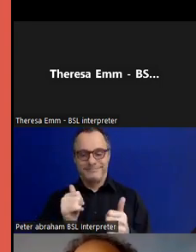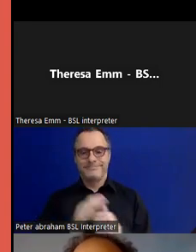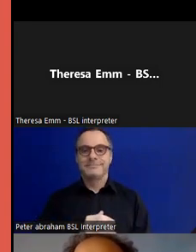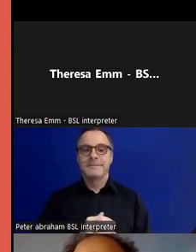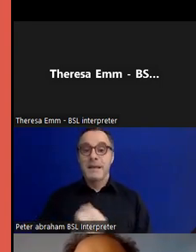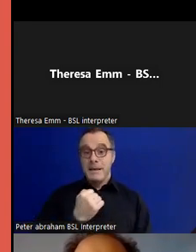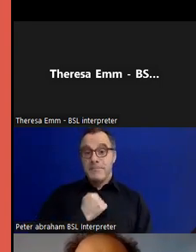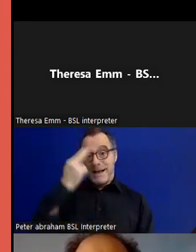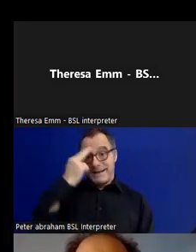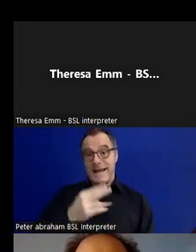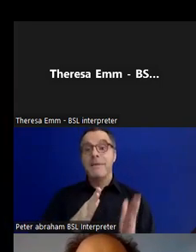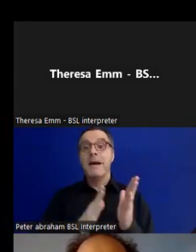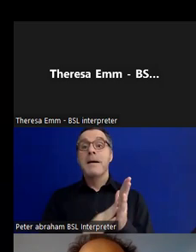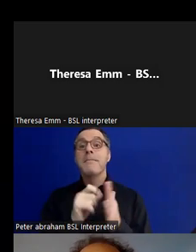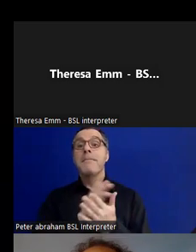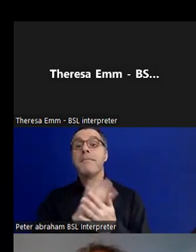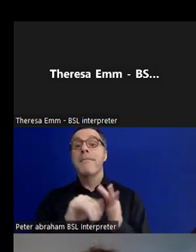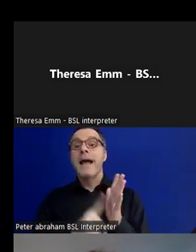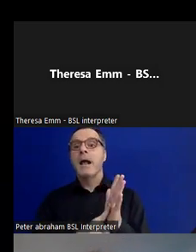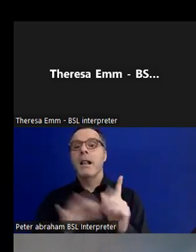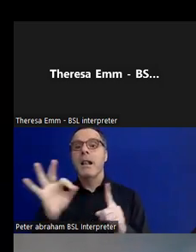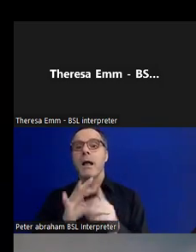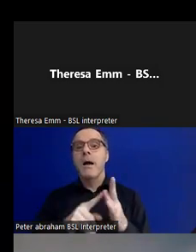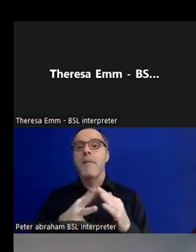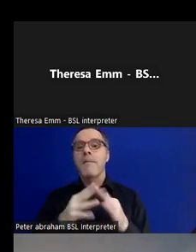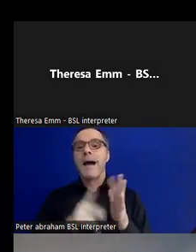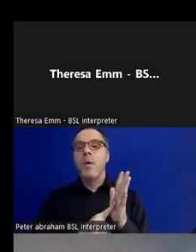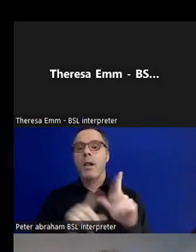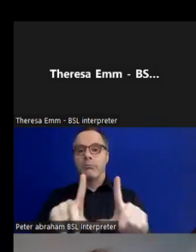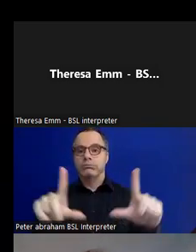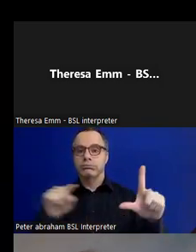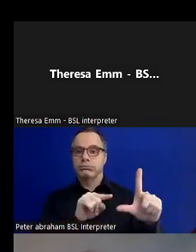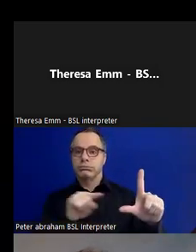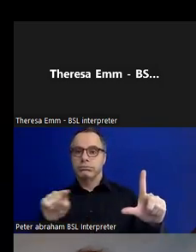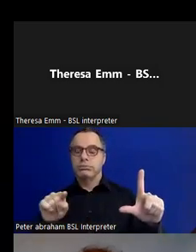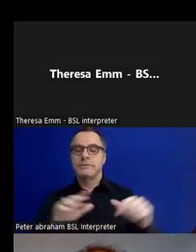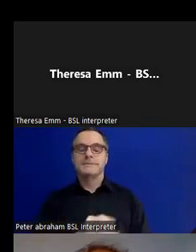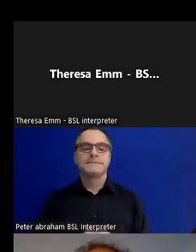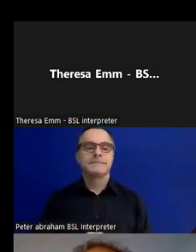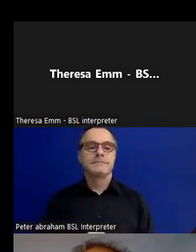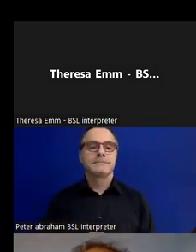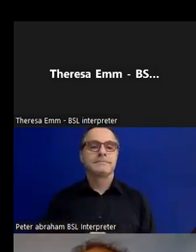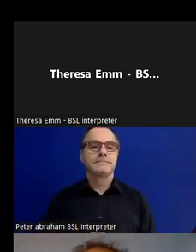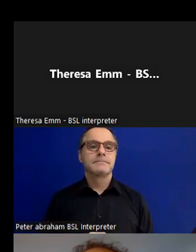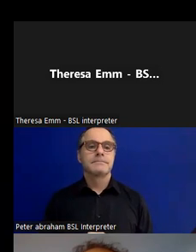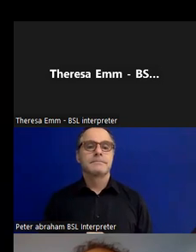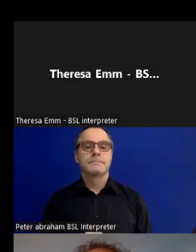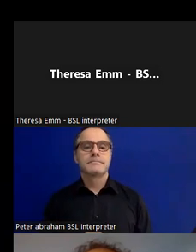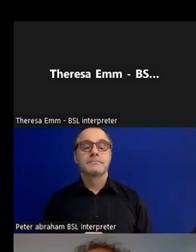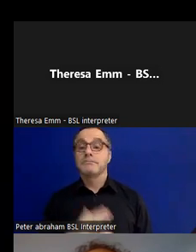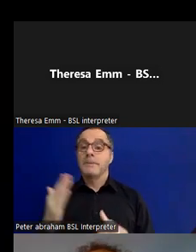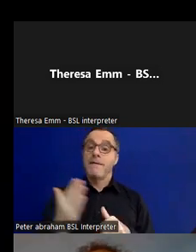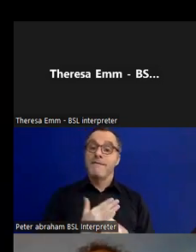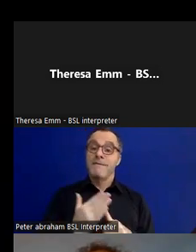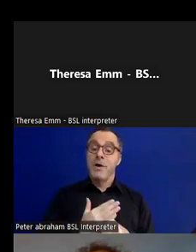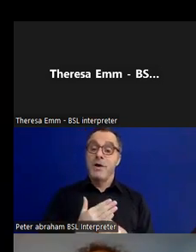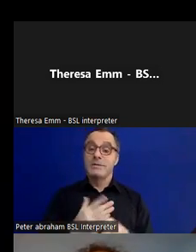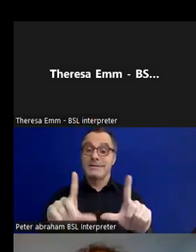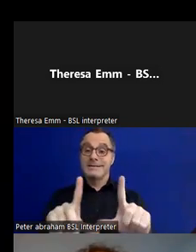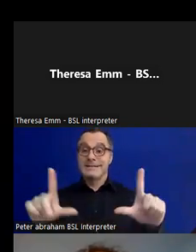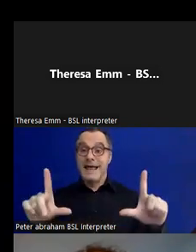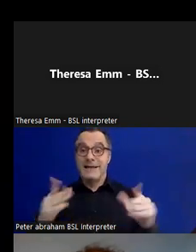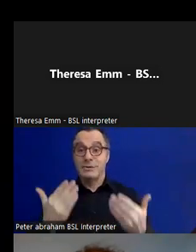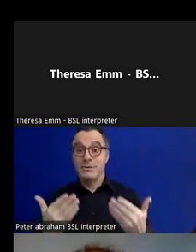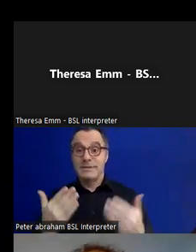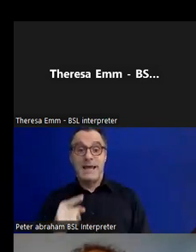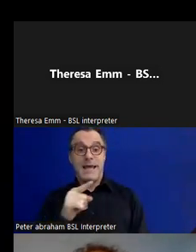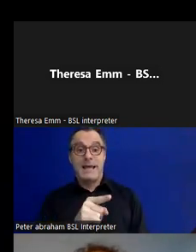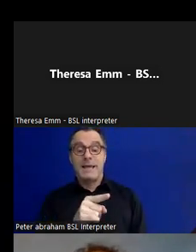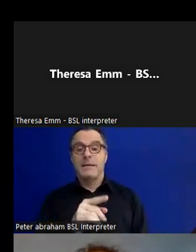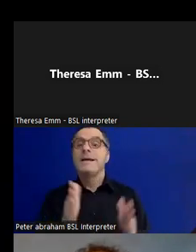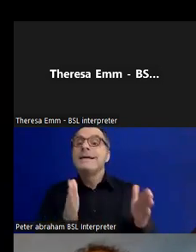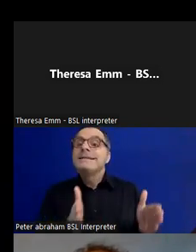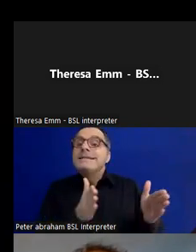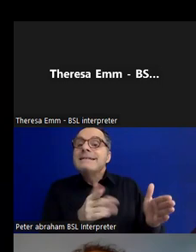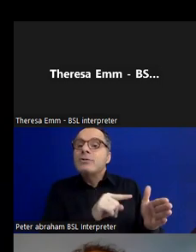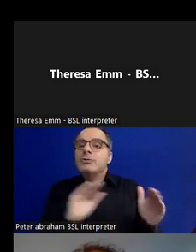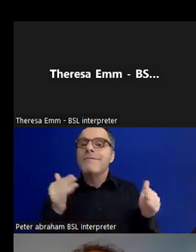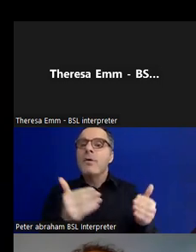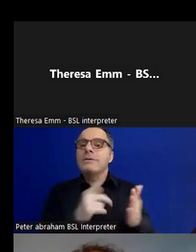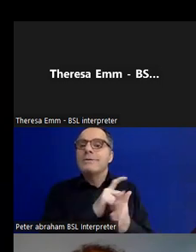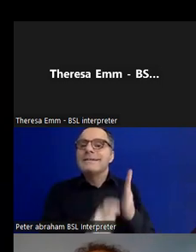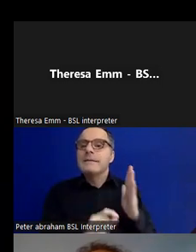in black writing. So, the first slide I wanted to show, 'People Today' is a section of our